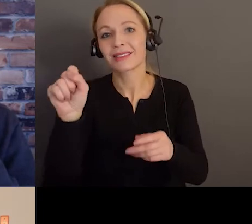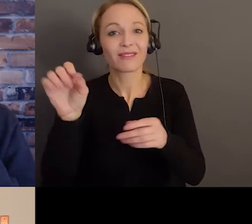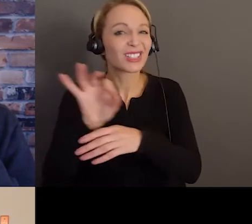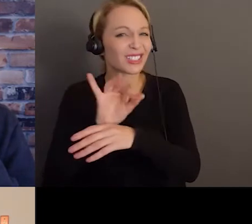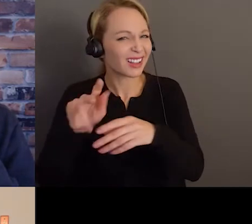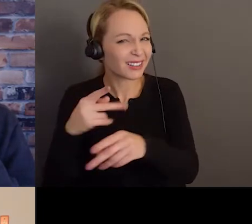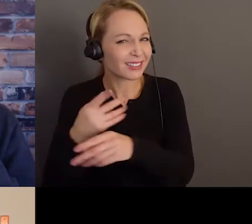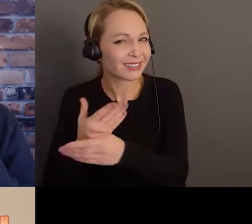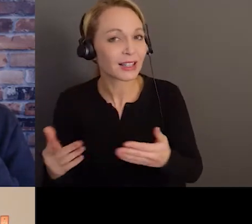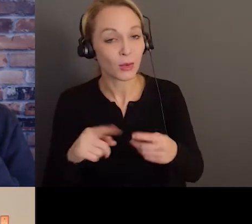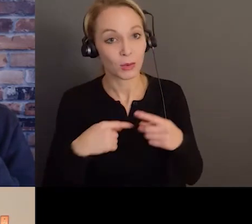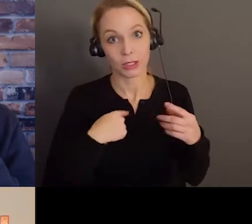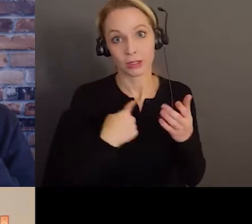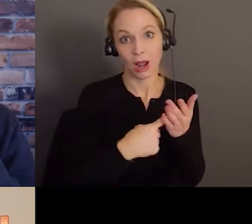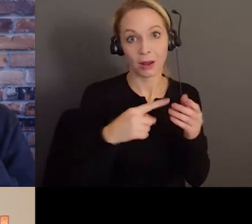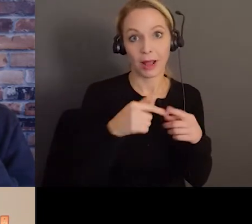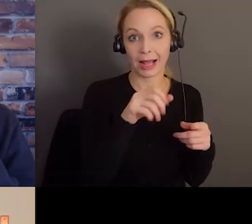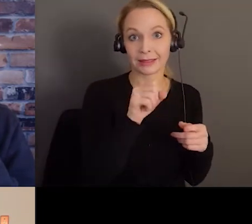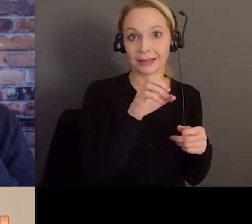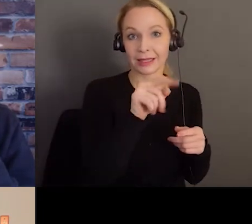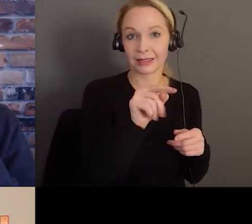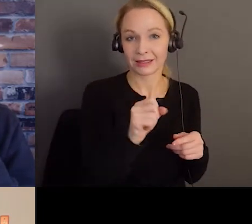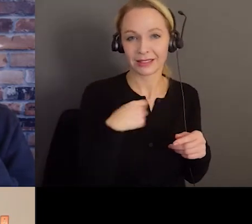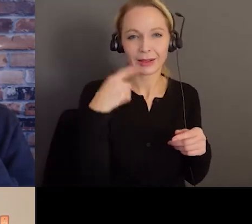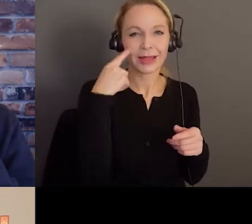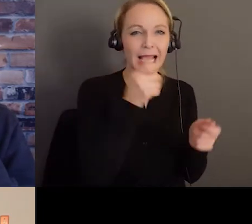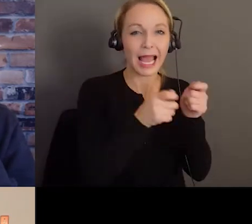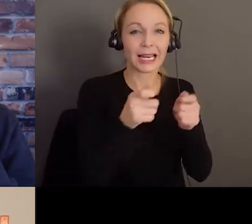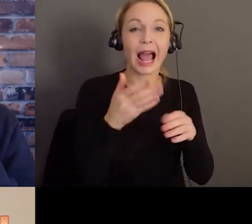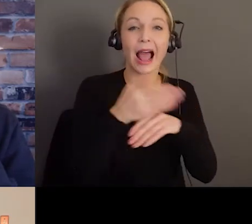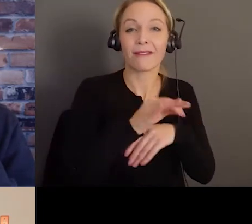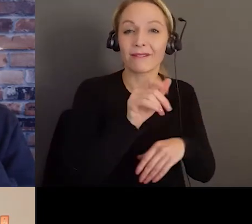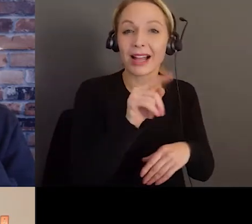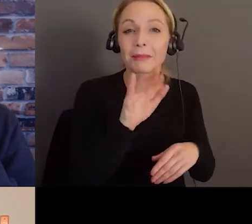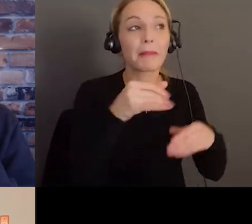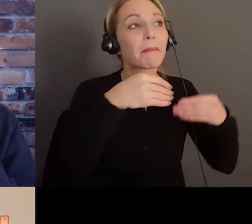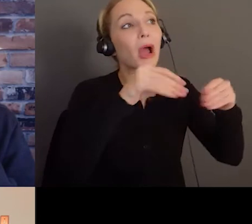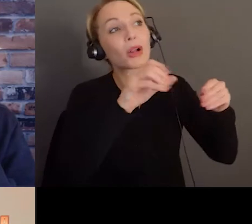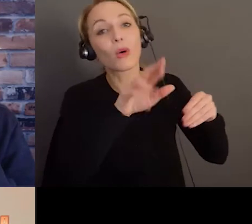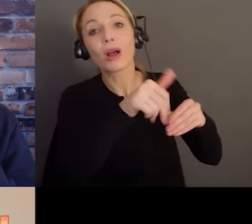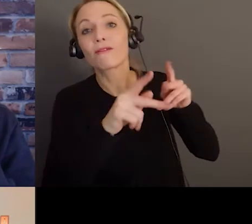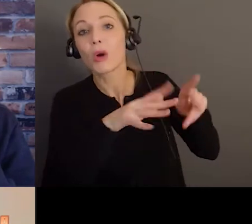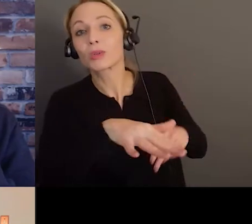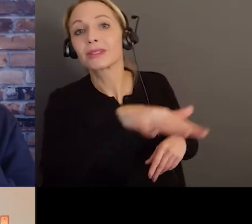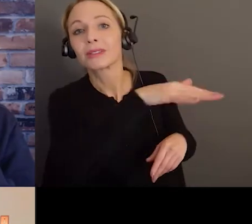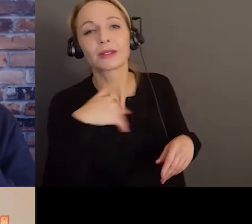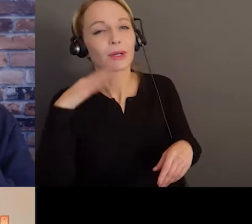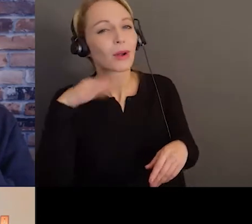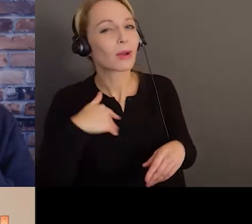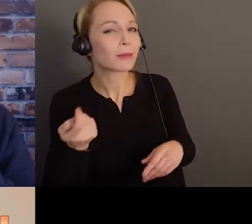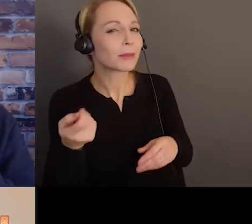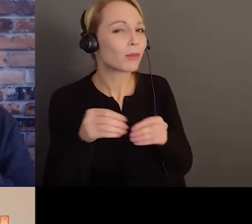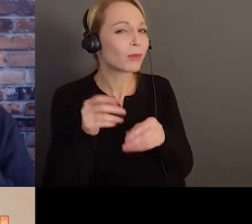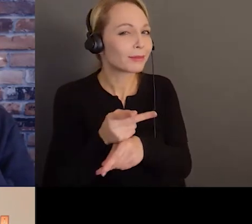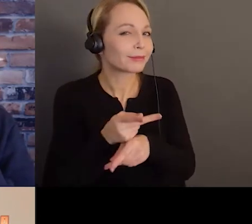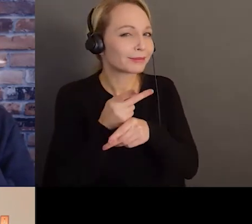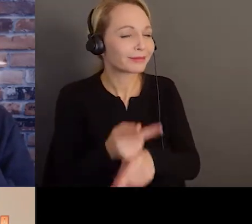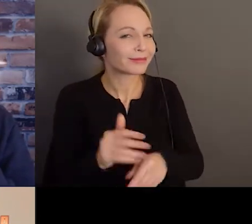ABOUT ACCESS AND AFTER THE FACT FOR MARKETERS AND OTHER FOLKS. WE HAVE TO BE MORE CAREFUL OF HOW THOSE ASSETS ARE